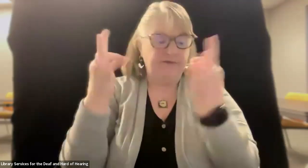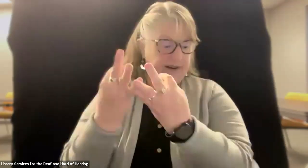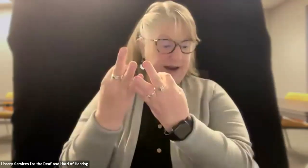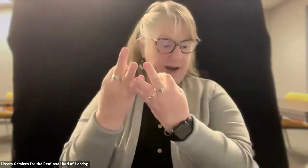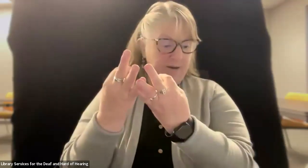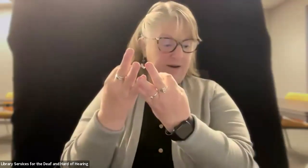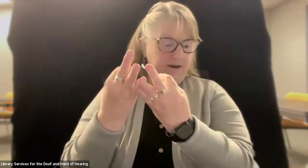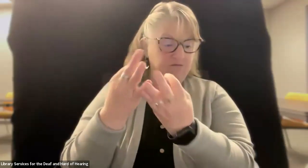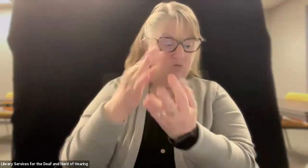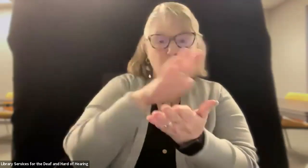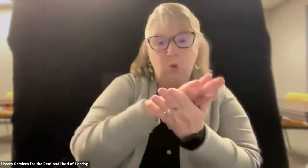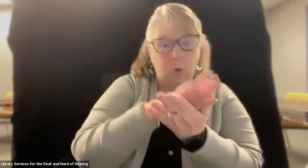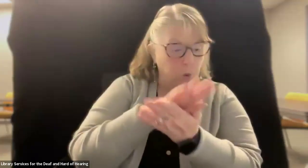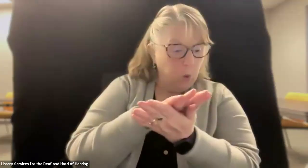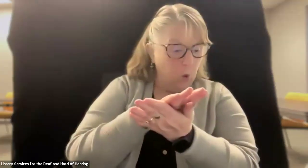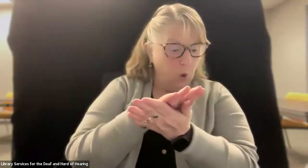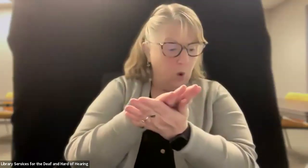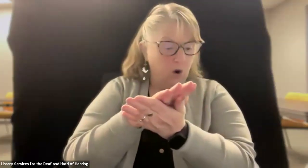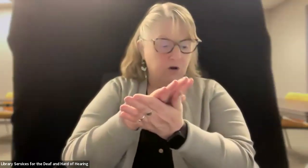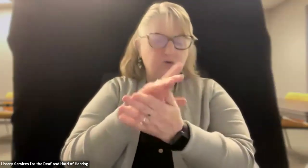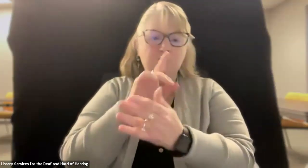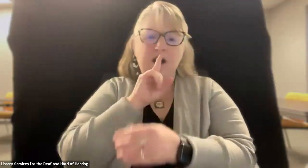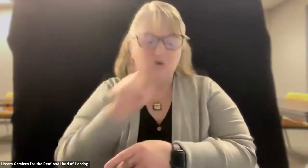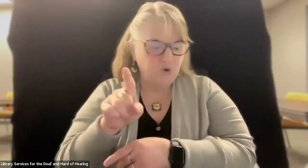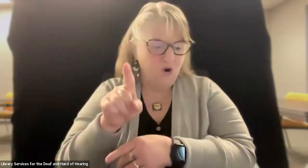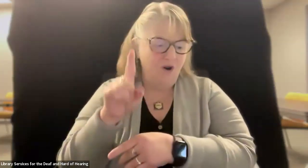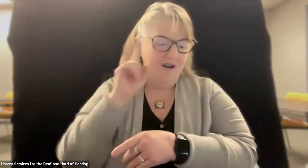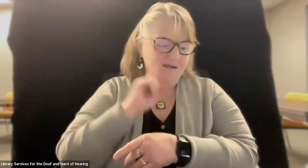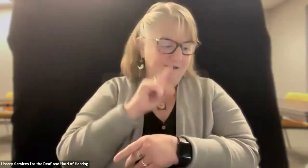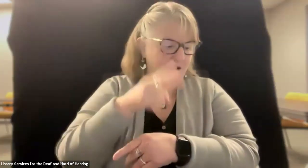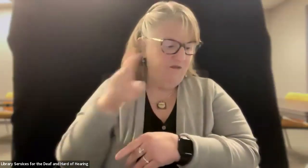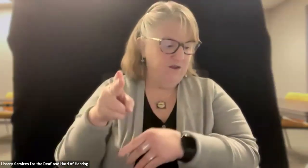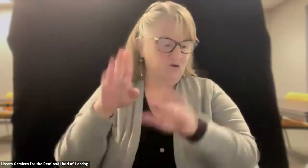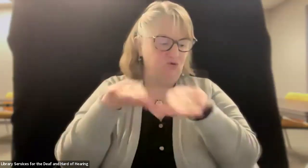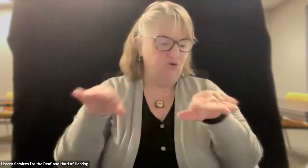How does LEAD-K support families and schools